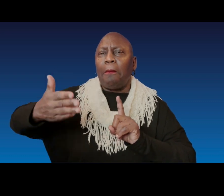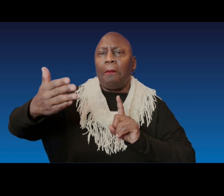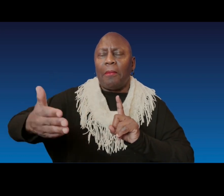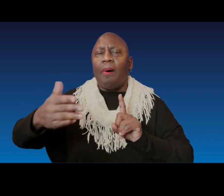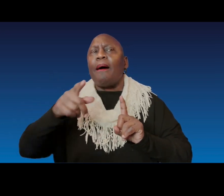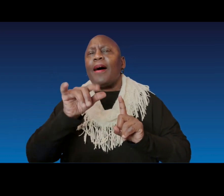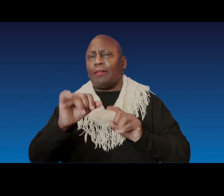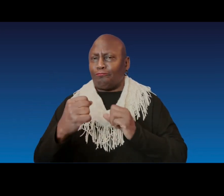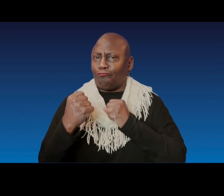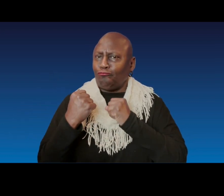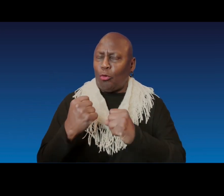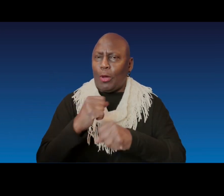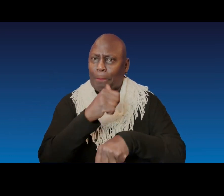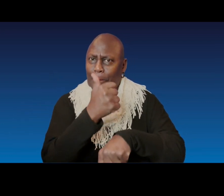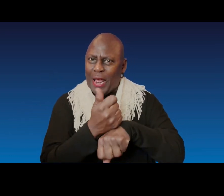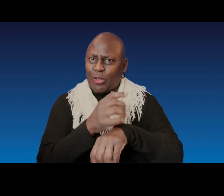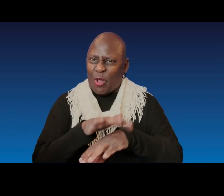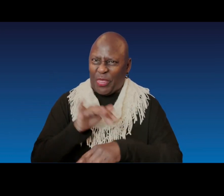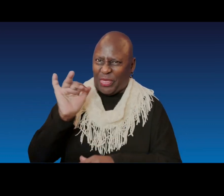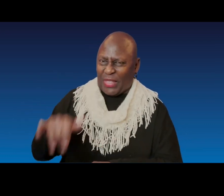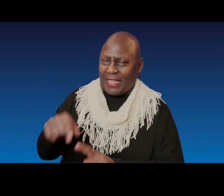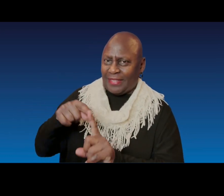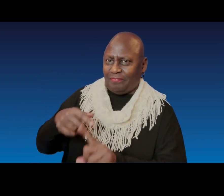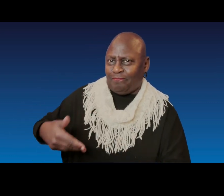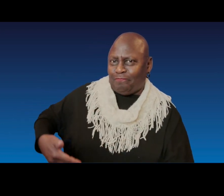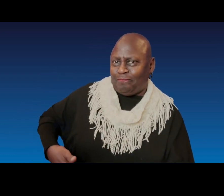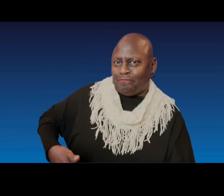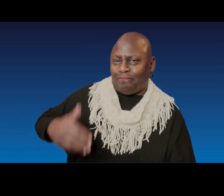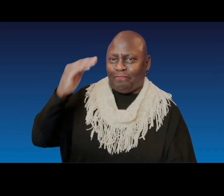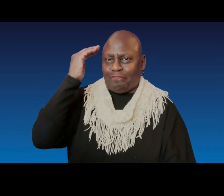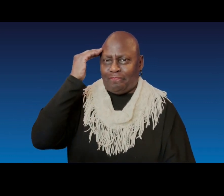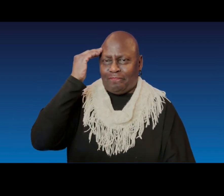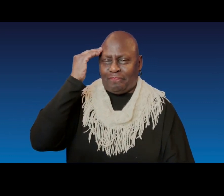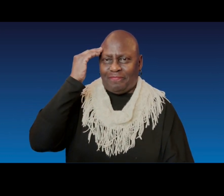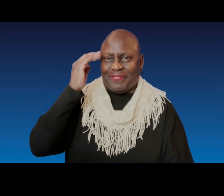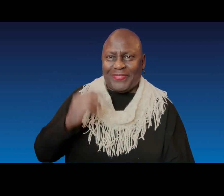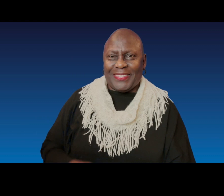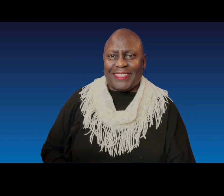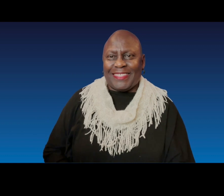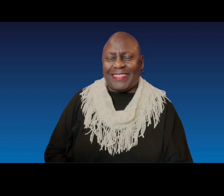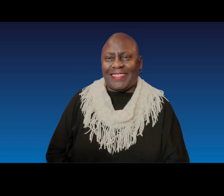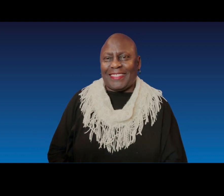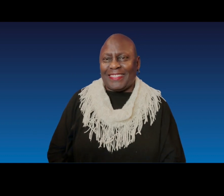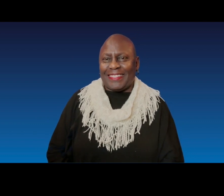so you'll see me use that from time to time, and it's strongly based on deaf epistemology.